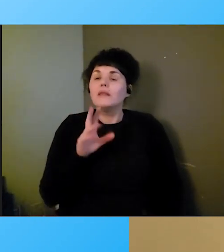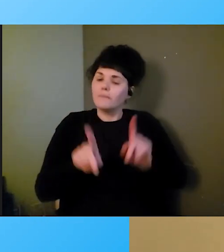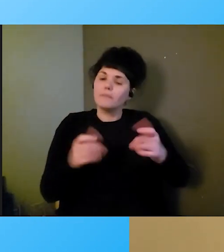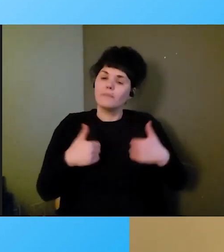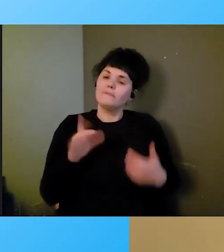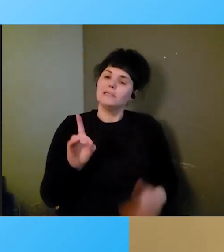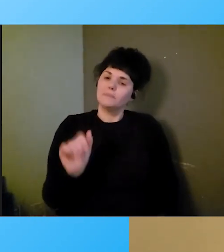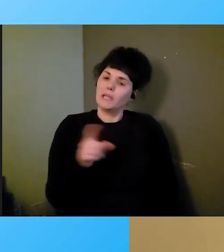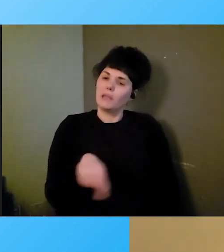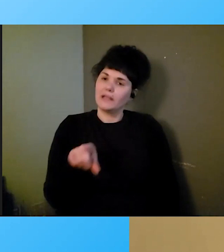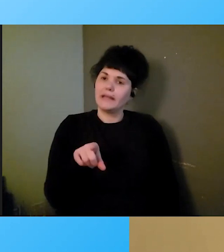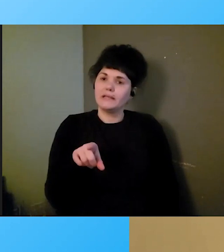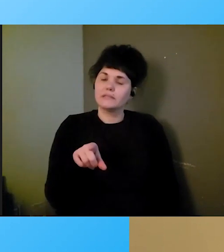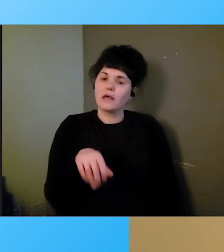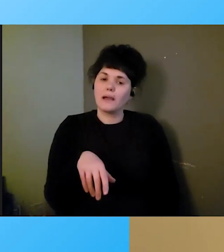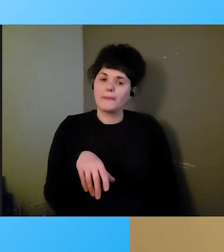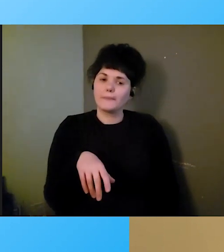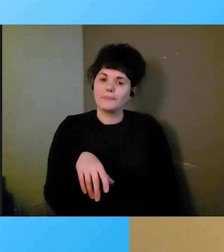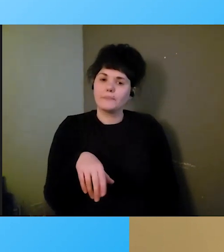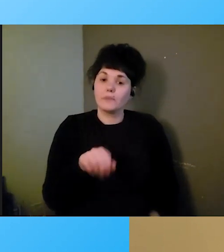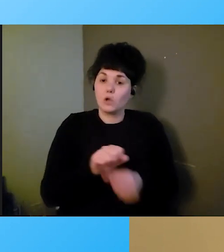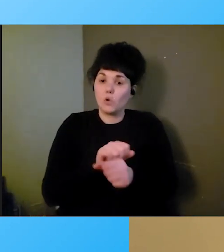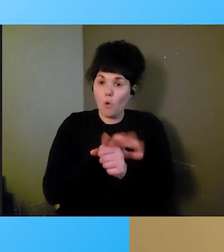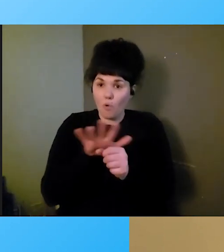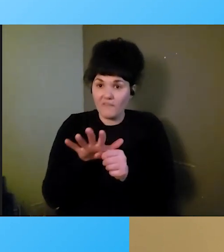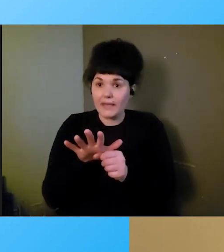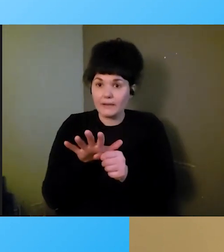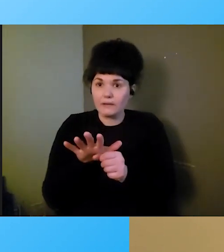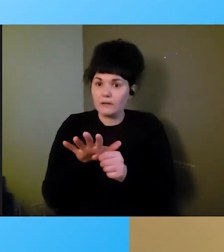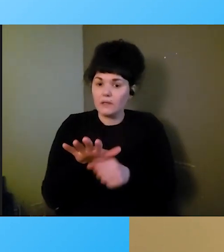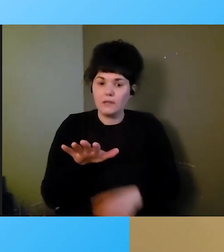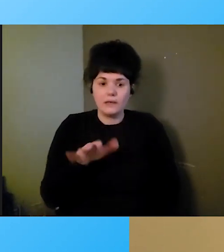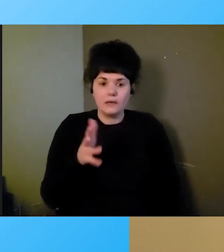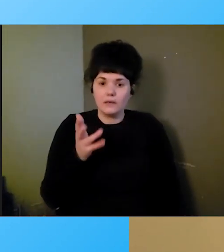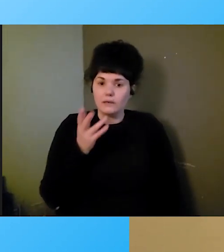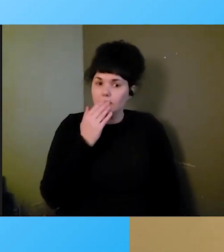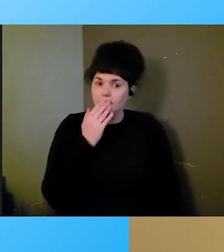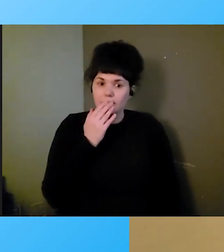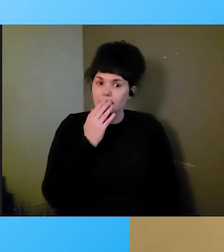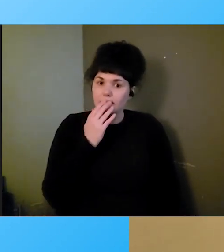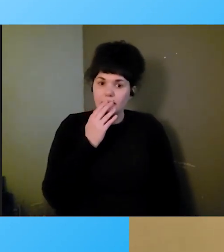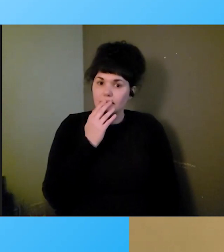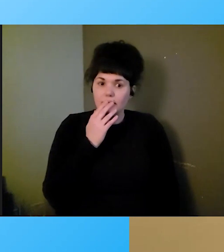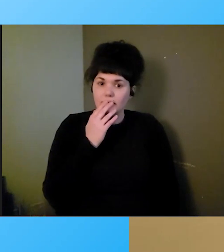disabilities COVID has been